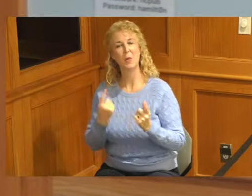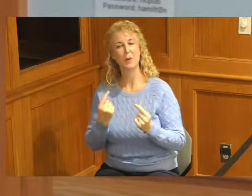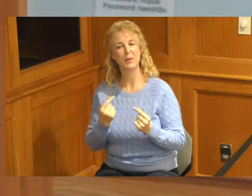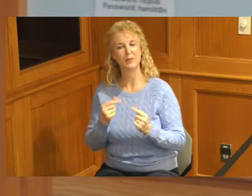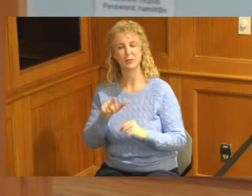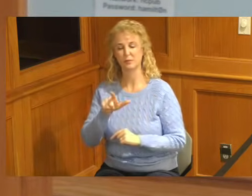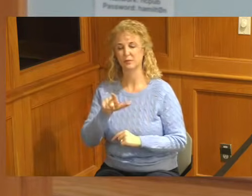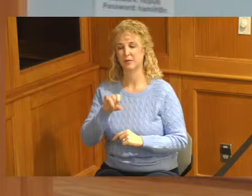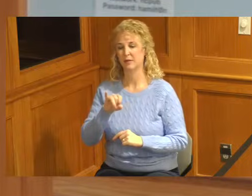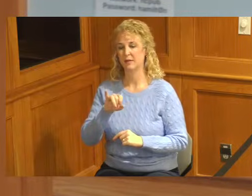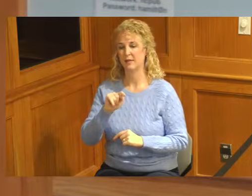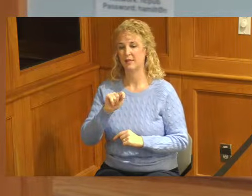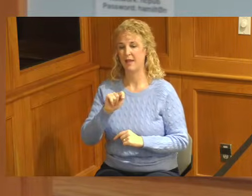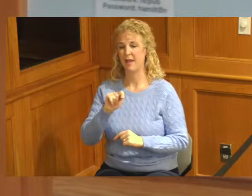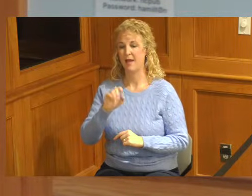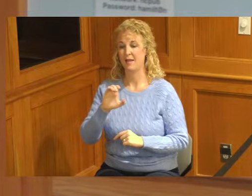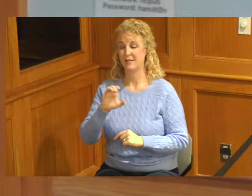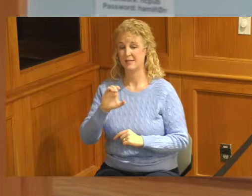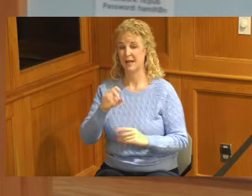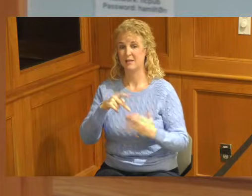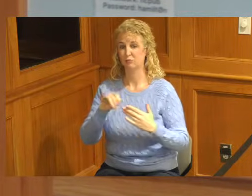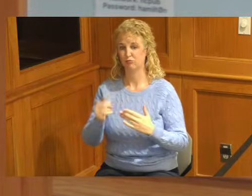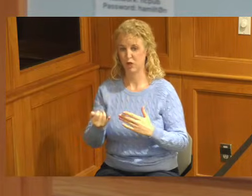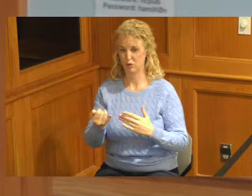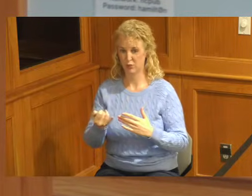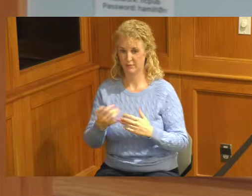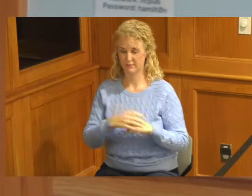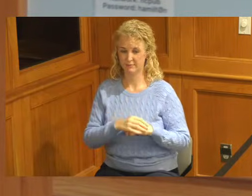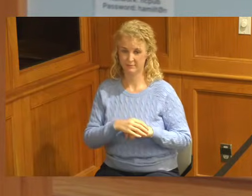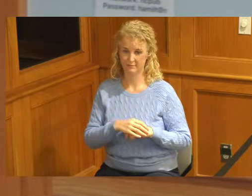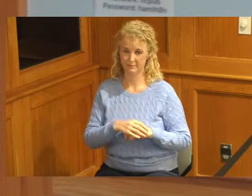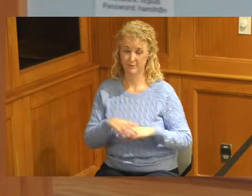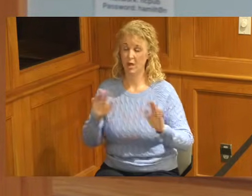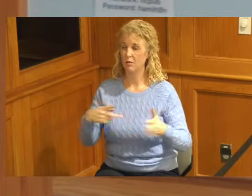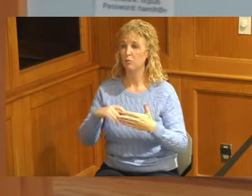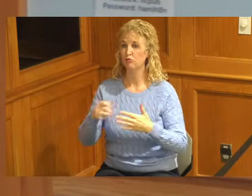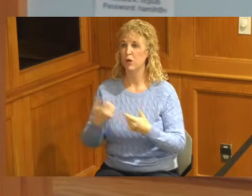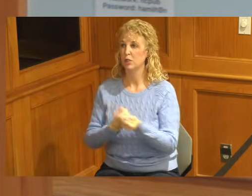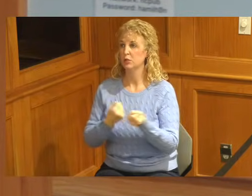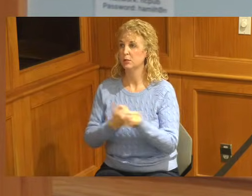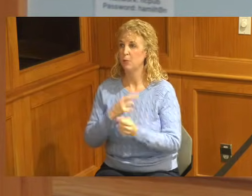here's where some here's some more context. Not in a here's a project, support, donut, support,